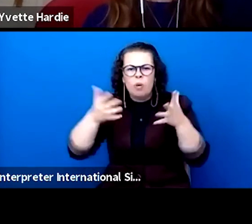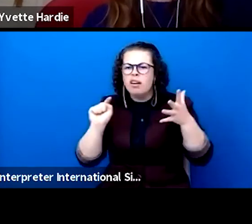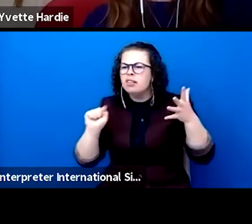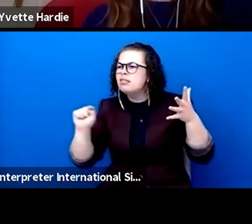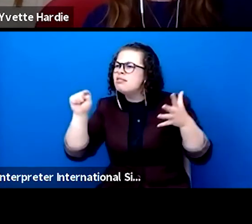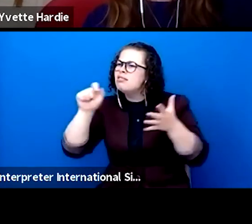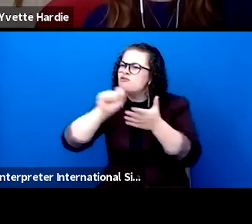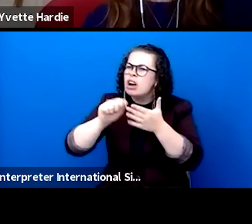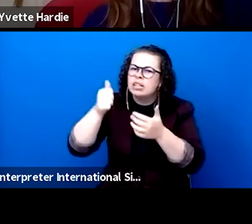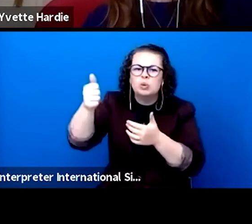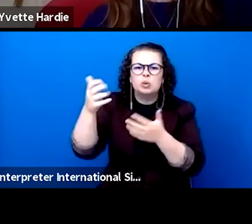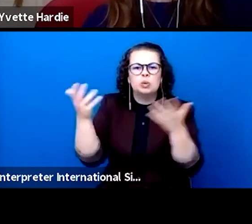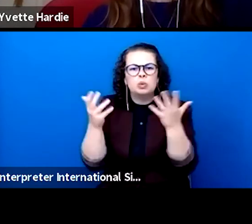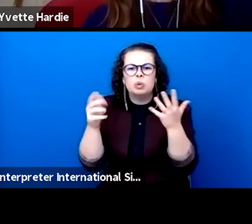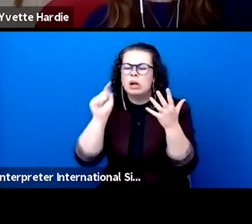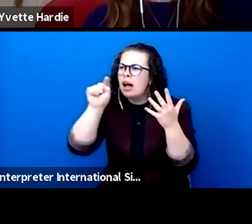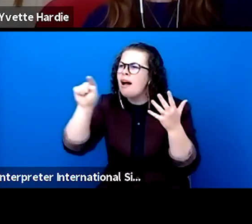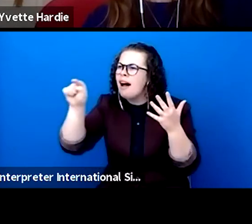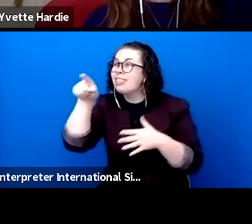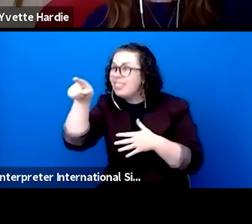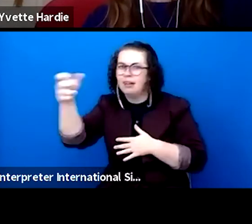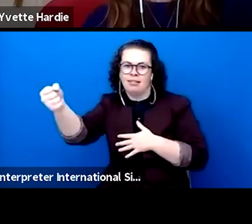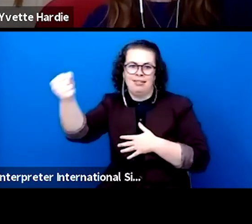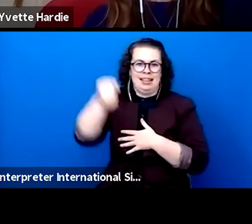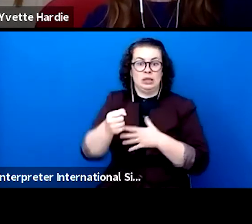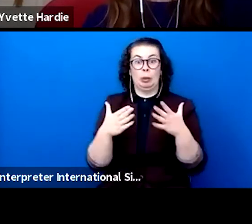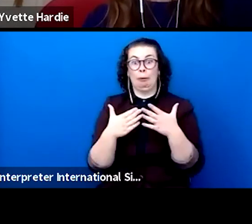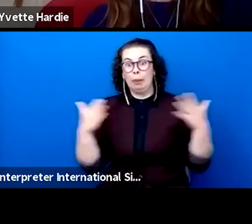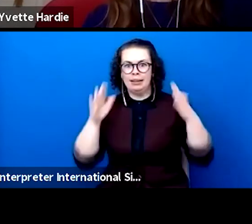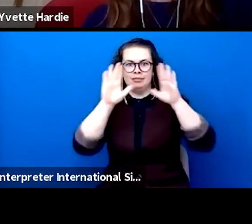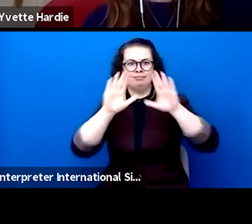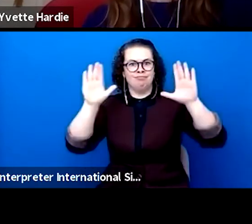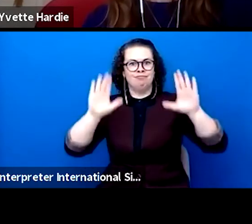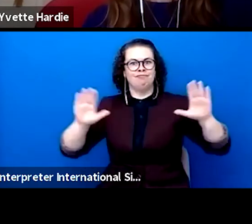try to bring this stuff to the main stages to the big stages would you know and let the big actors